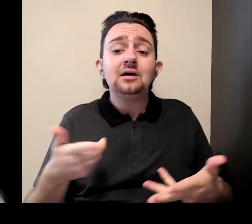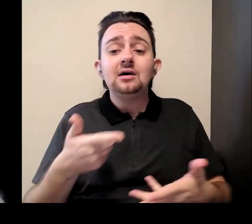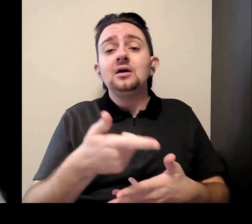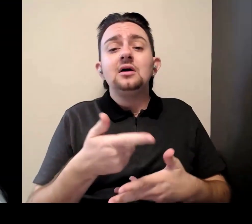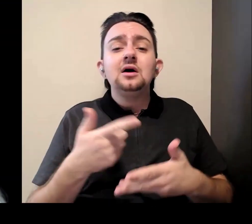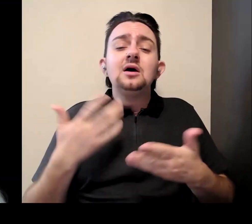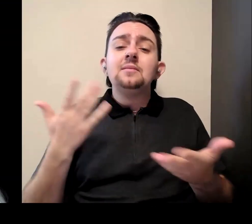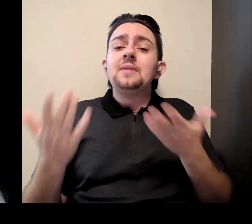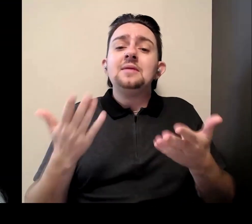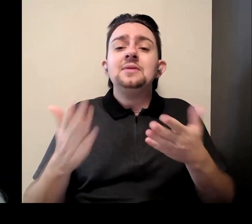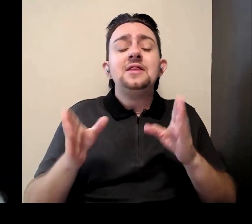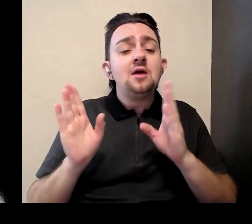They know the sounds and the words.